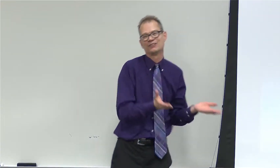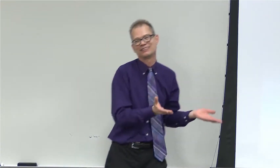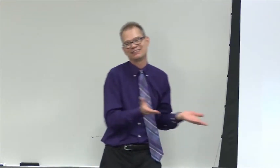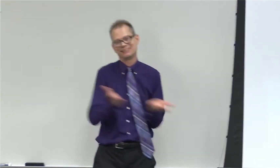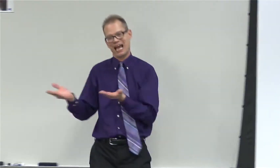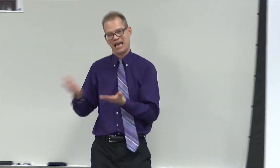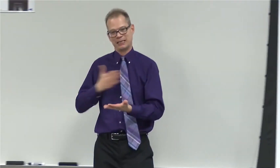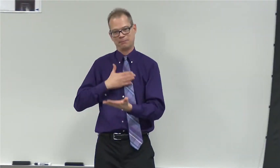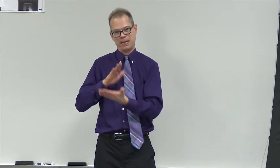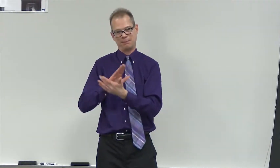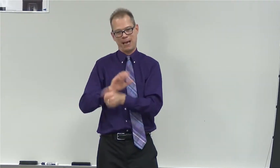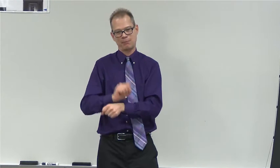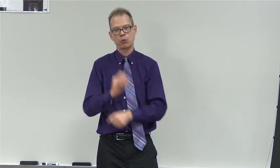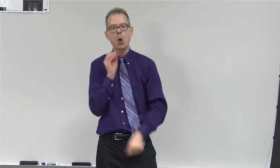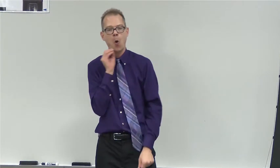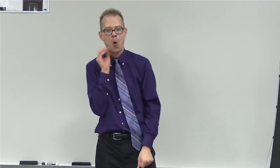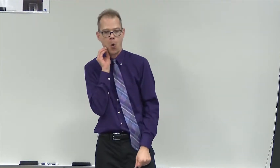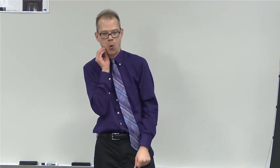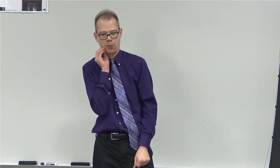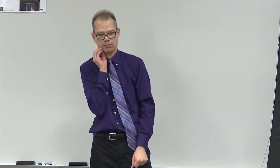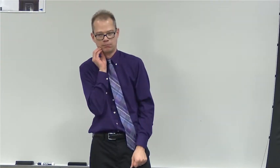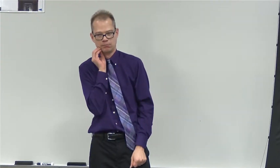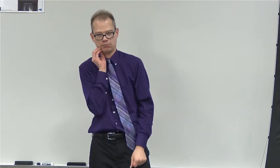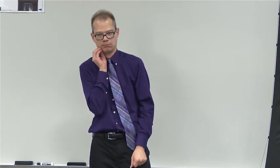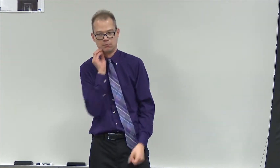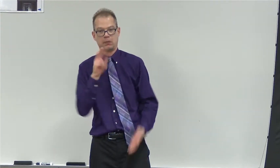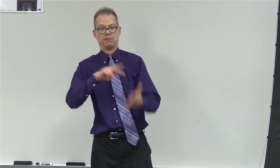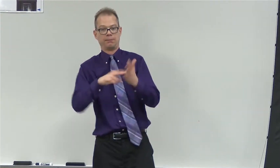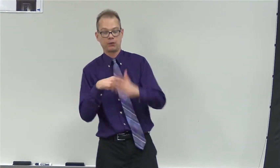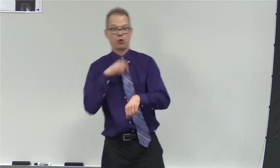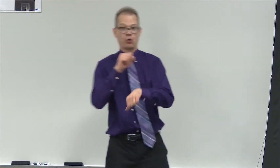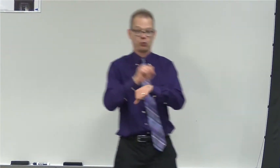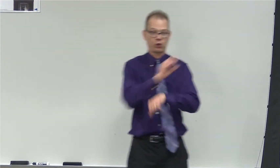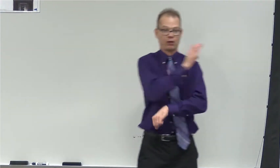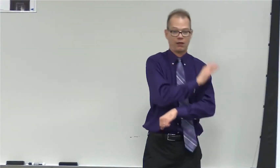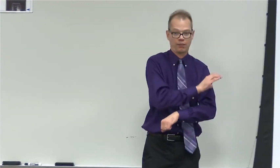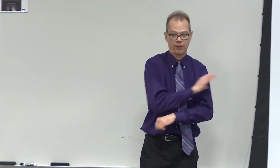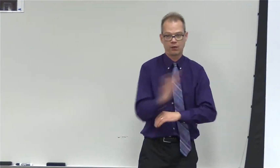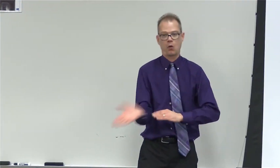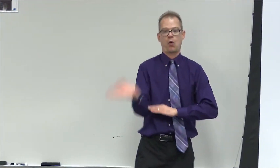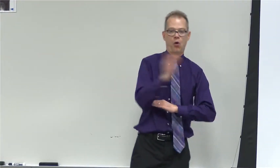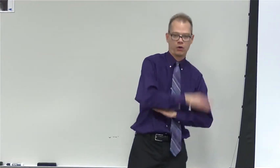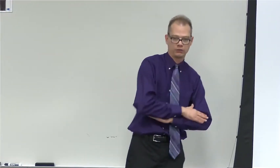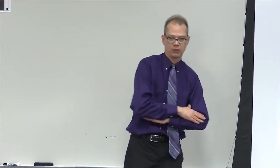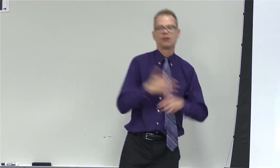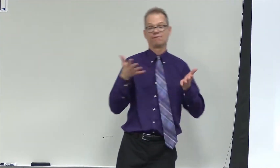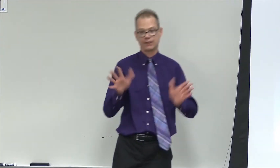I had to take my paperwork home and work on it there. So I would work in the clinic all day.